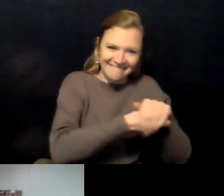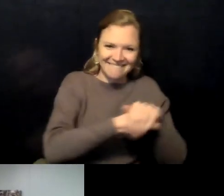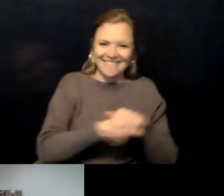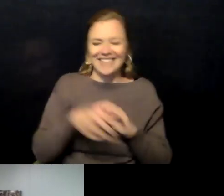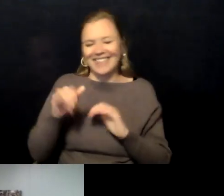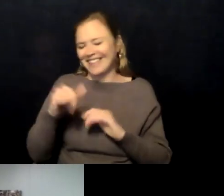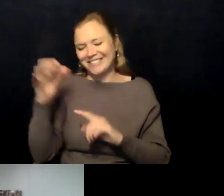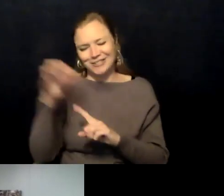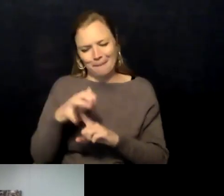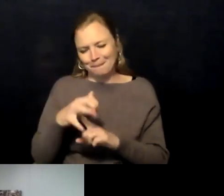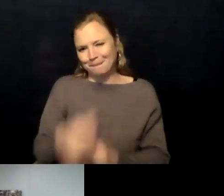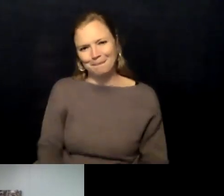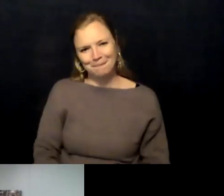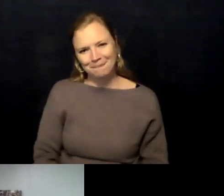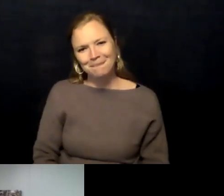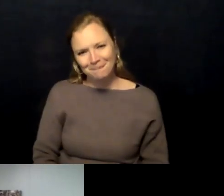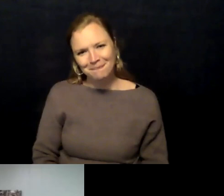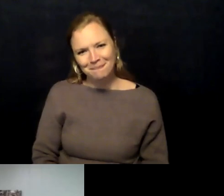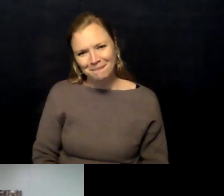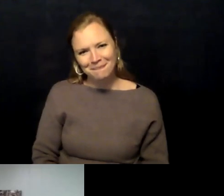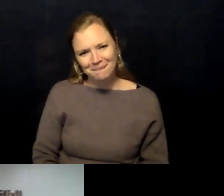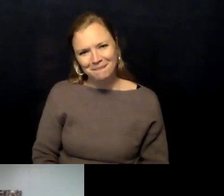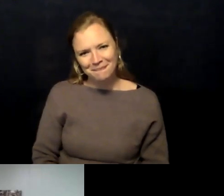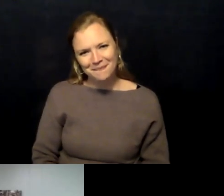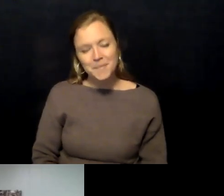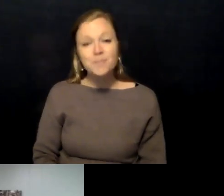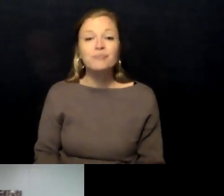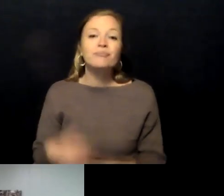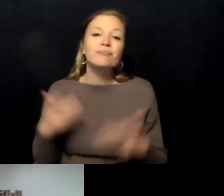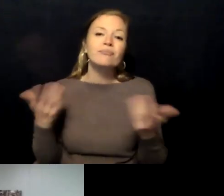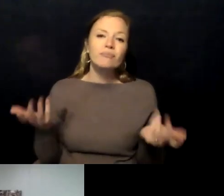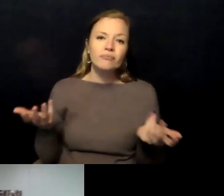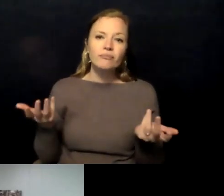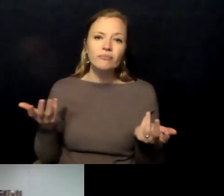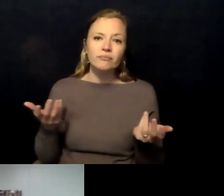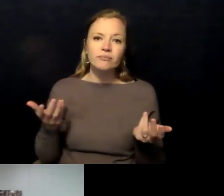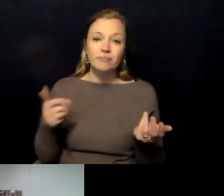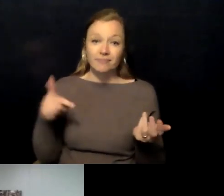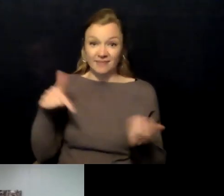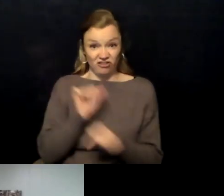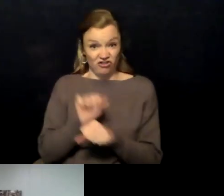I mean the really cool thing